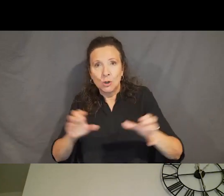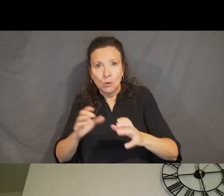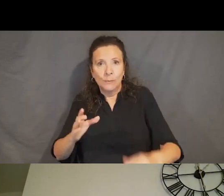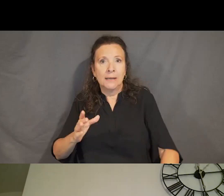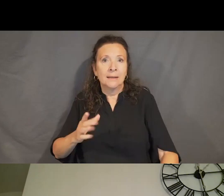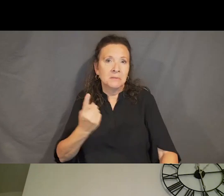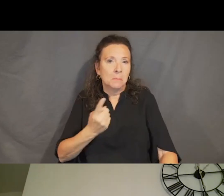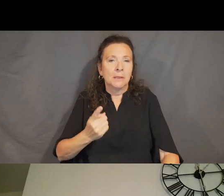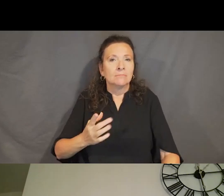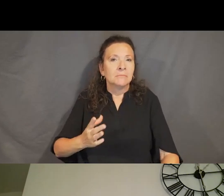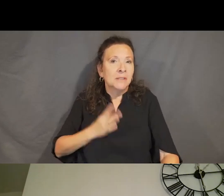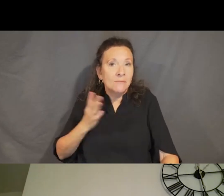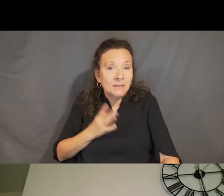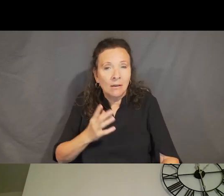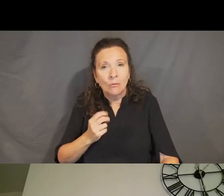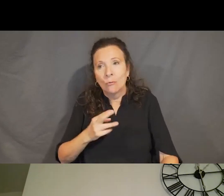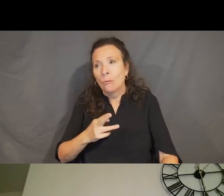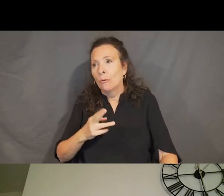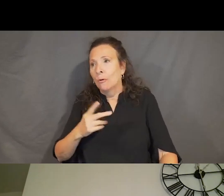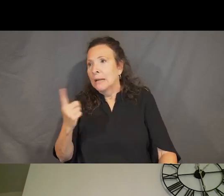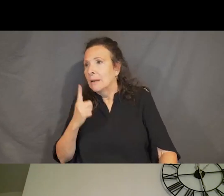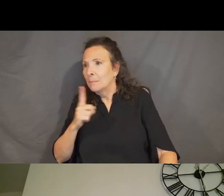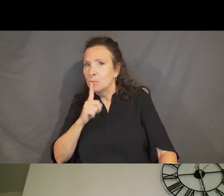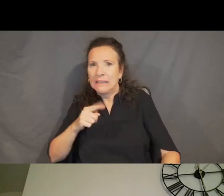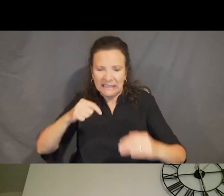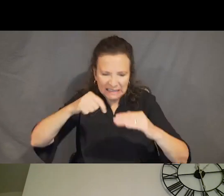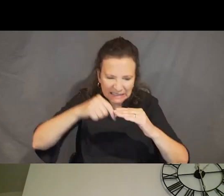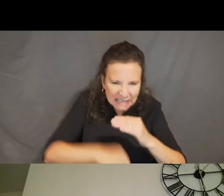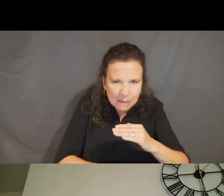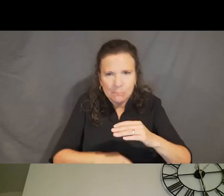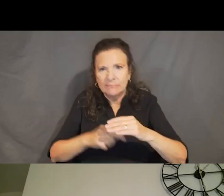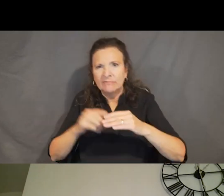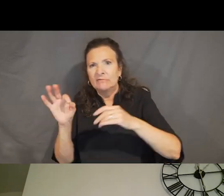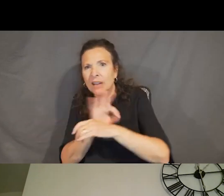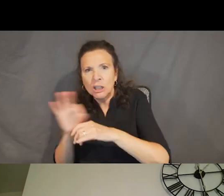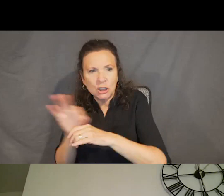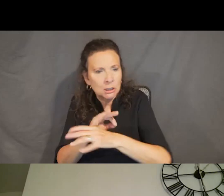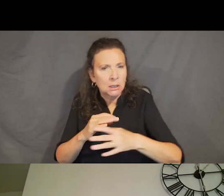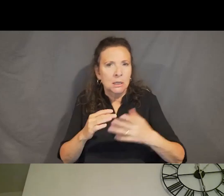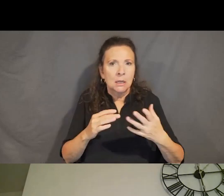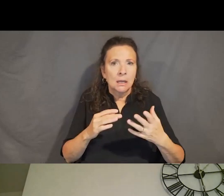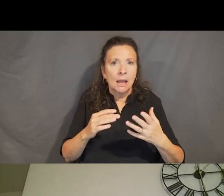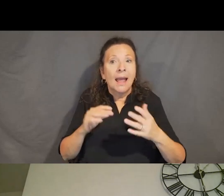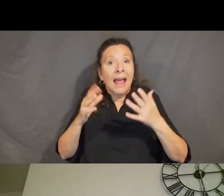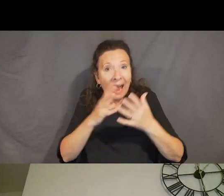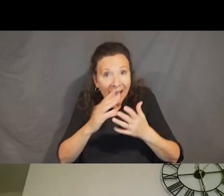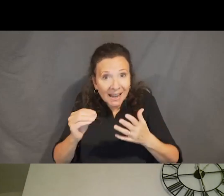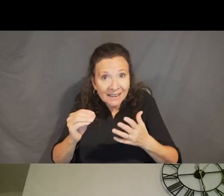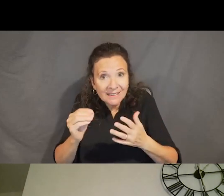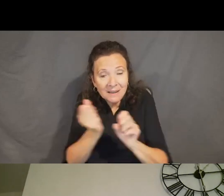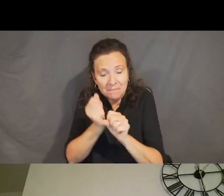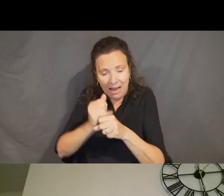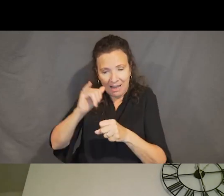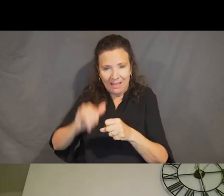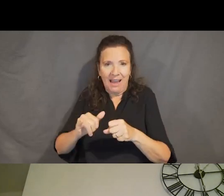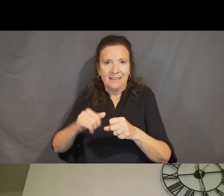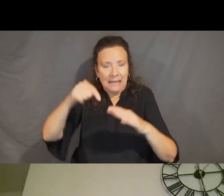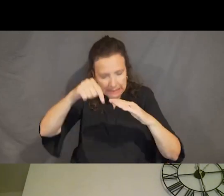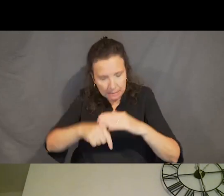or very intricate functionality and to make that accessible. And it is not that you can't do it,